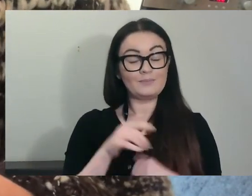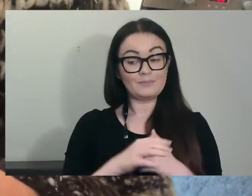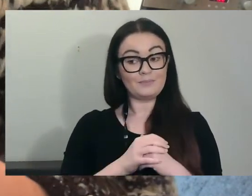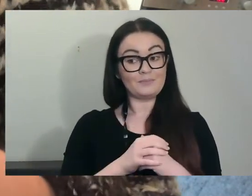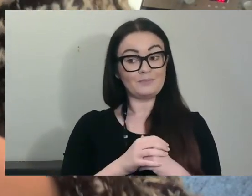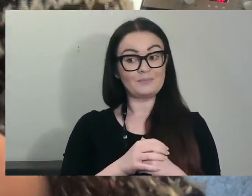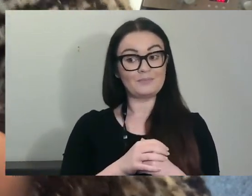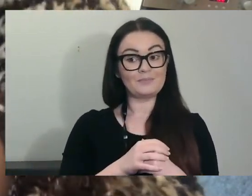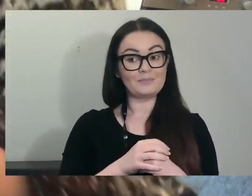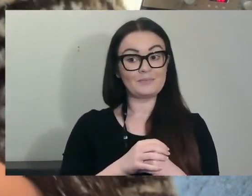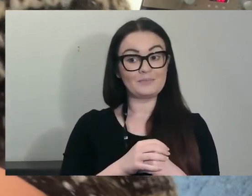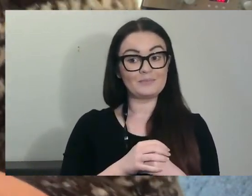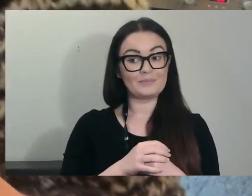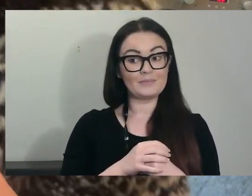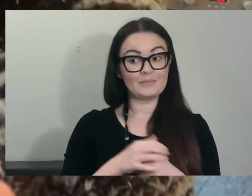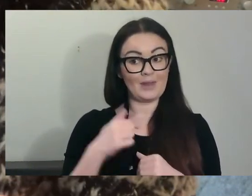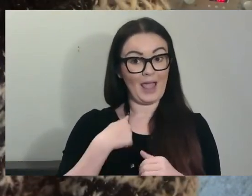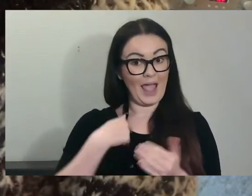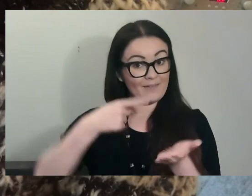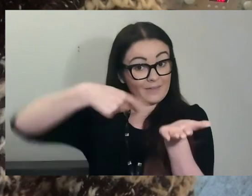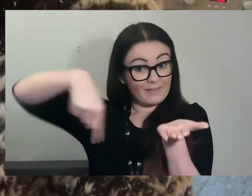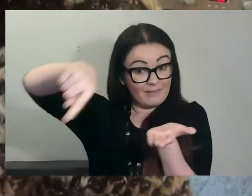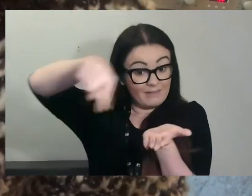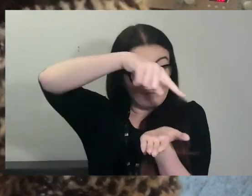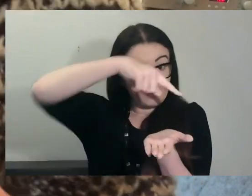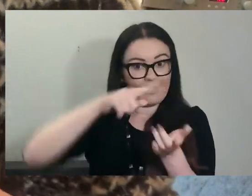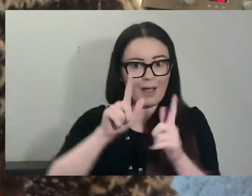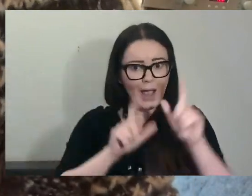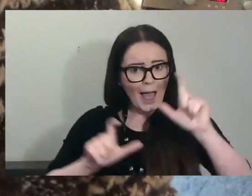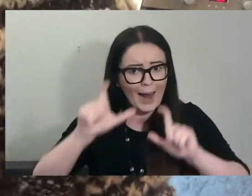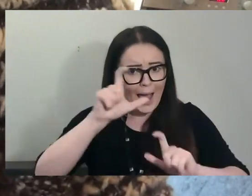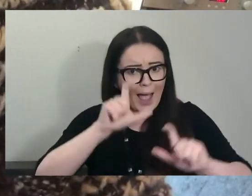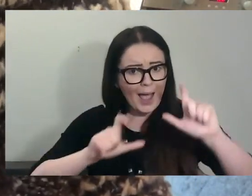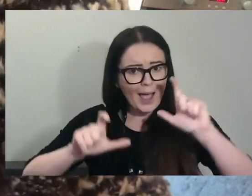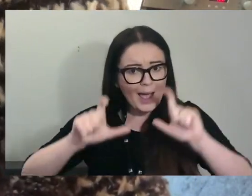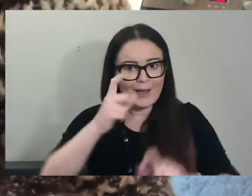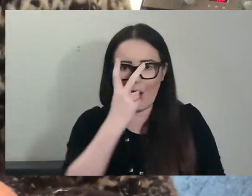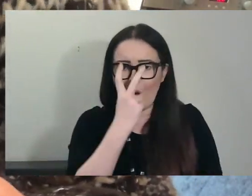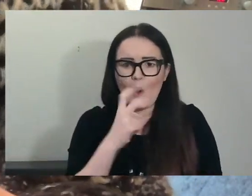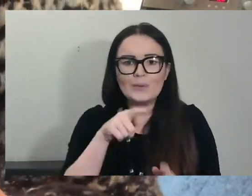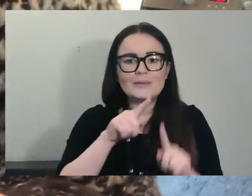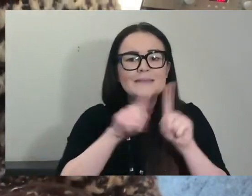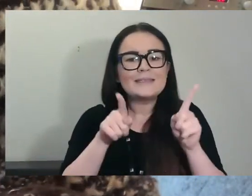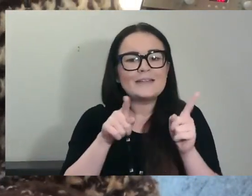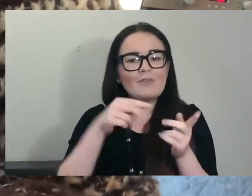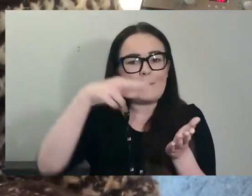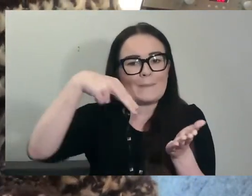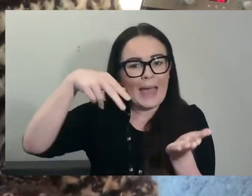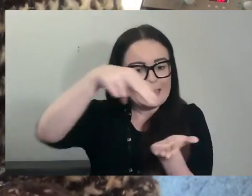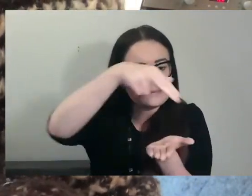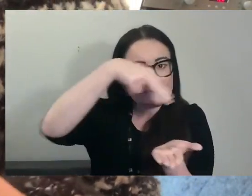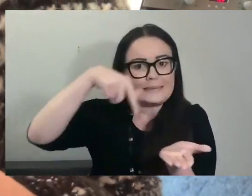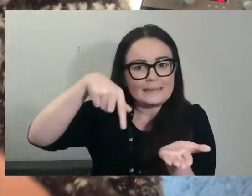thing. I've got a paint palette here, a very colourful old one. So you can use a paint palette